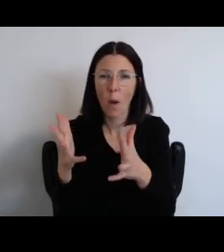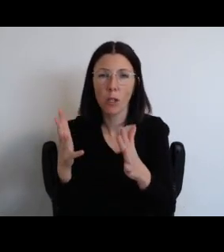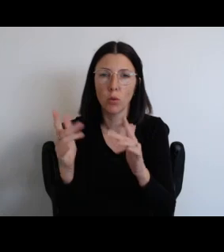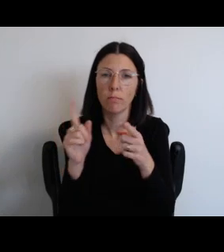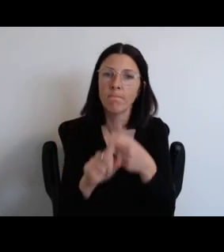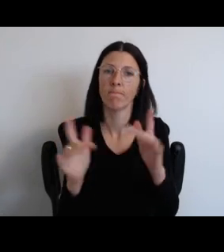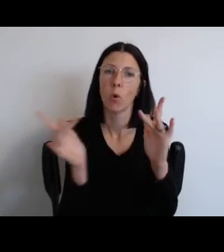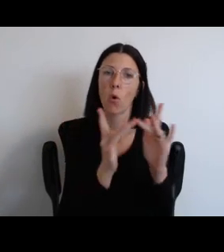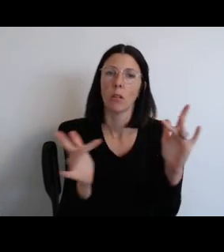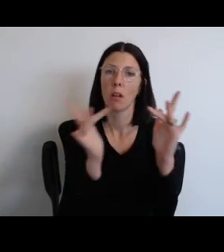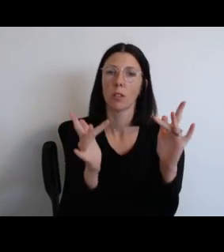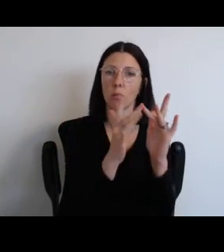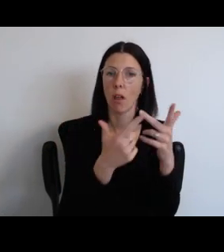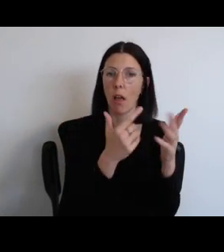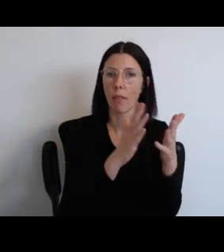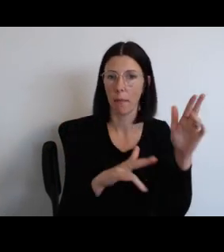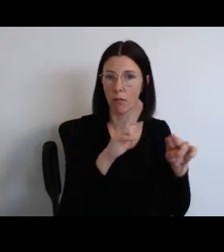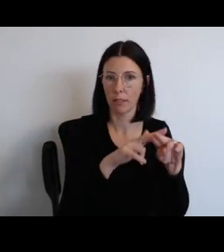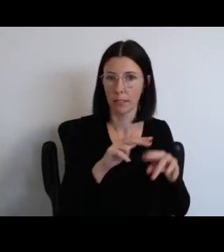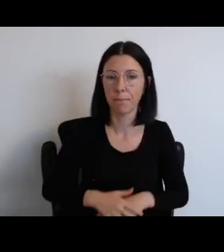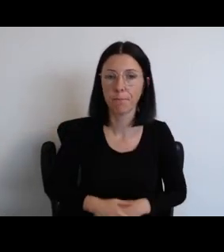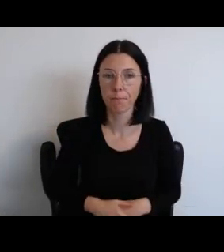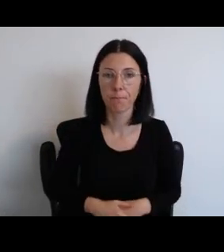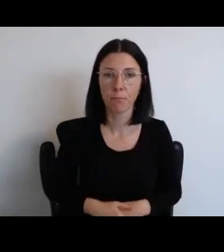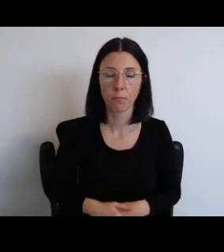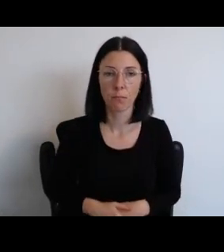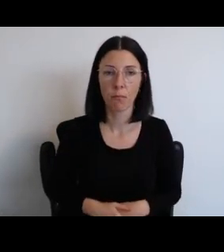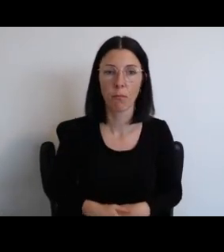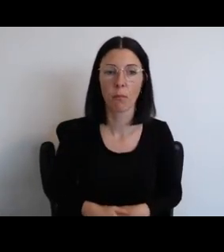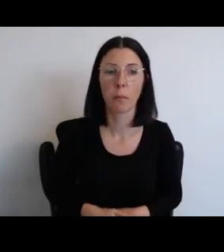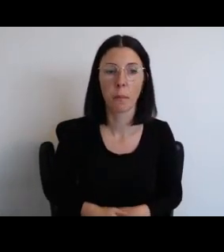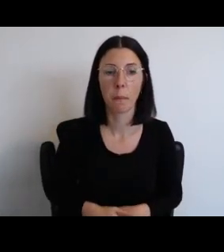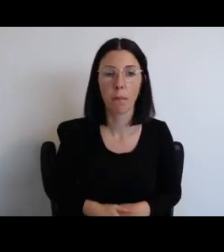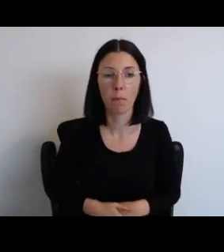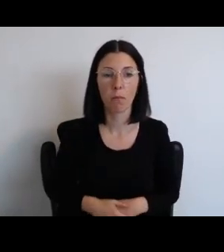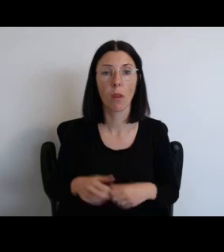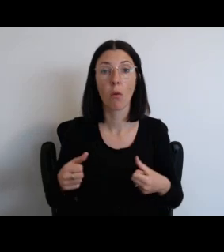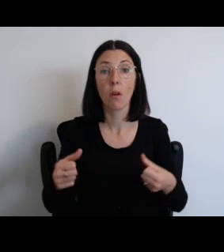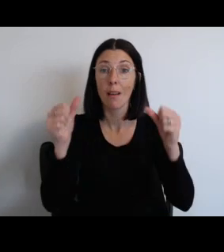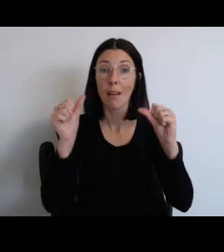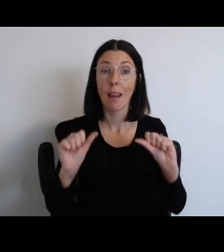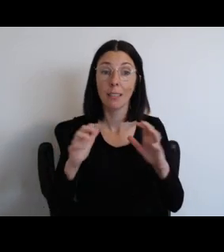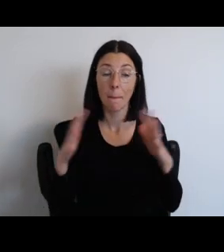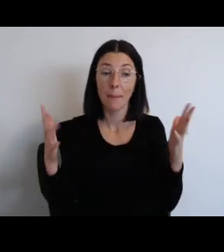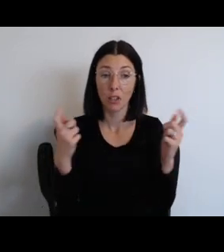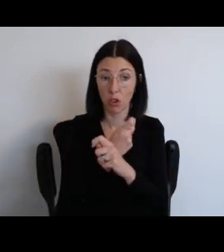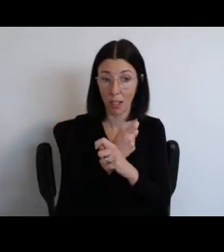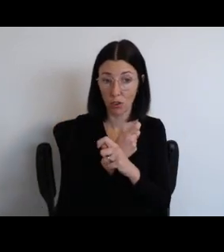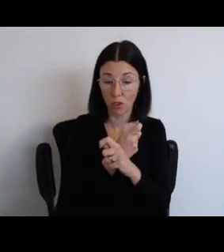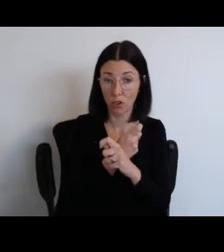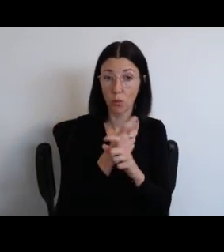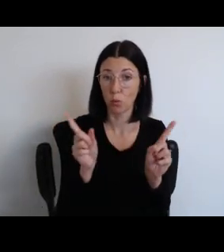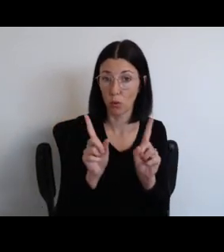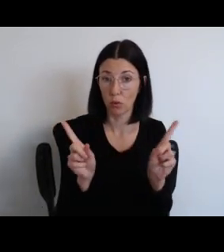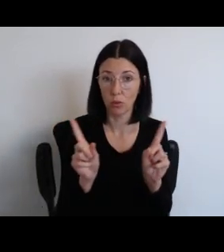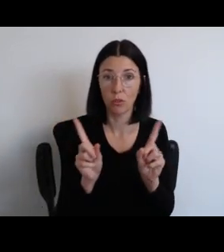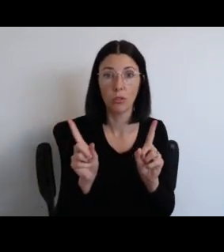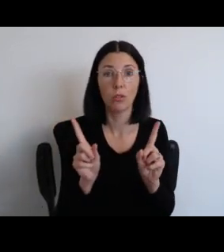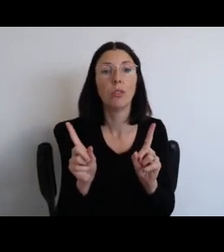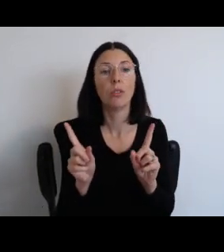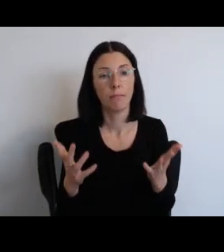so the next sort of bigger change is around um when somebody doesn't comply